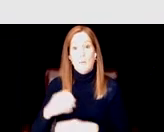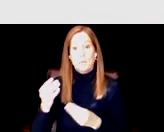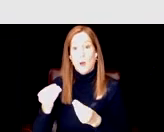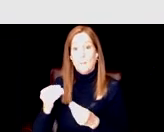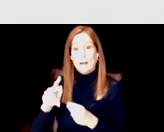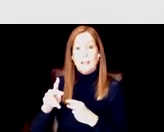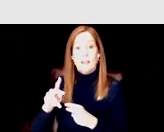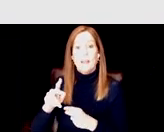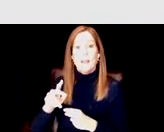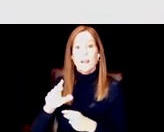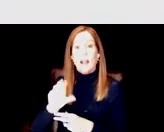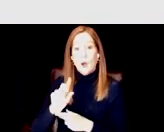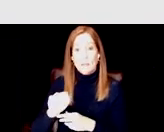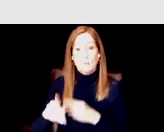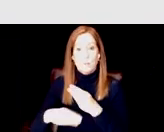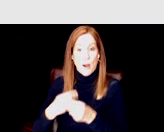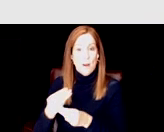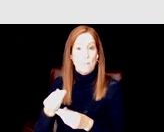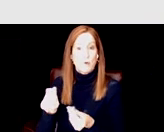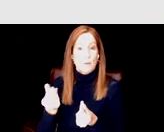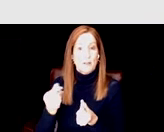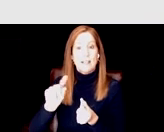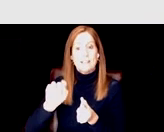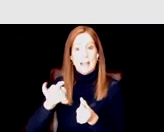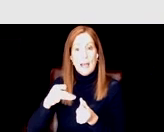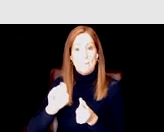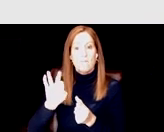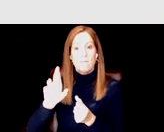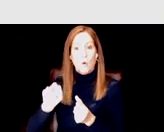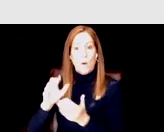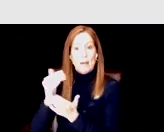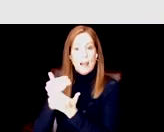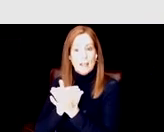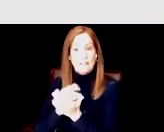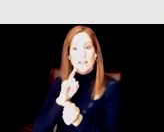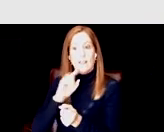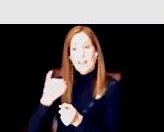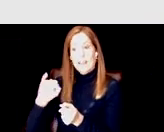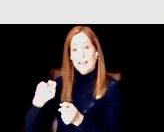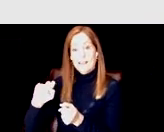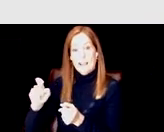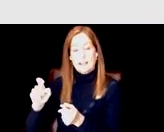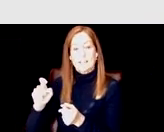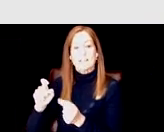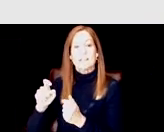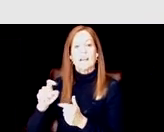and then our variable is the "propertyTypeRow.index," and then we have "propertyTypeCode."